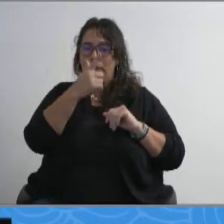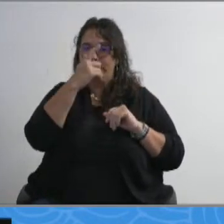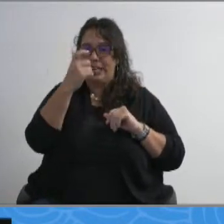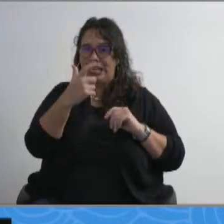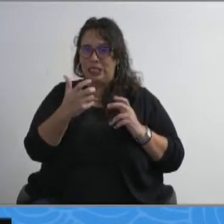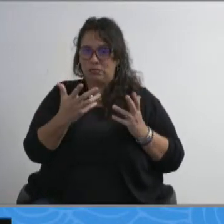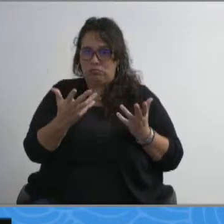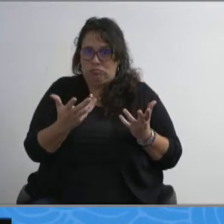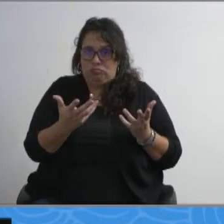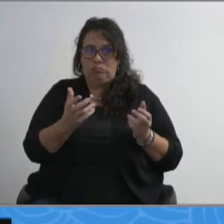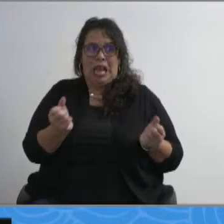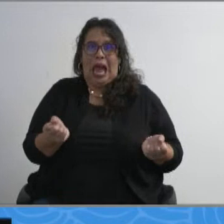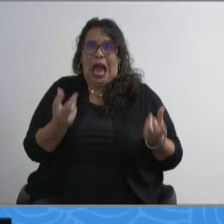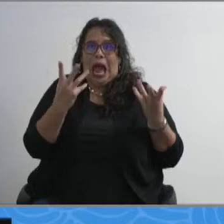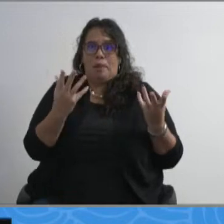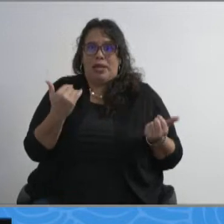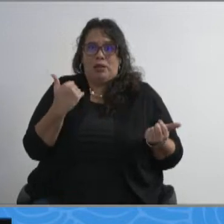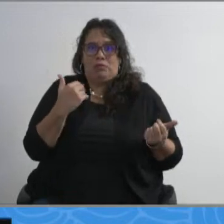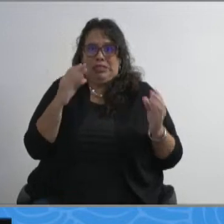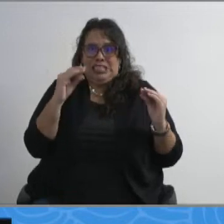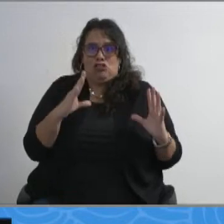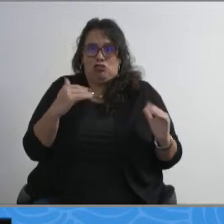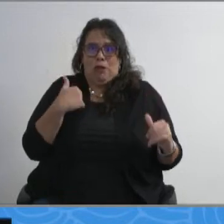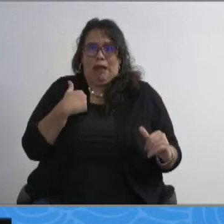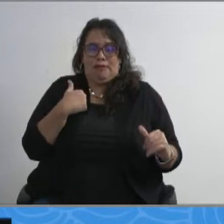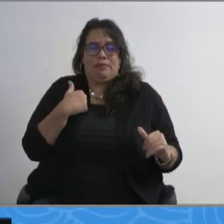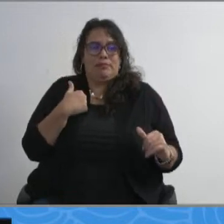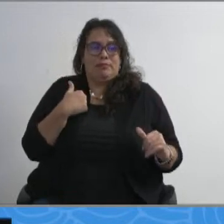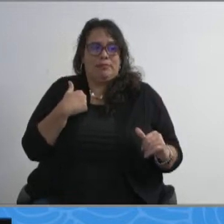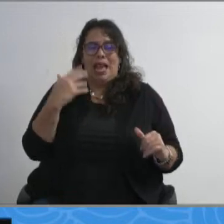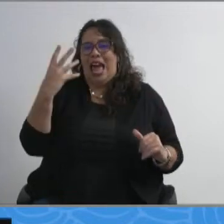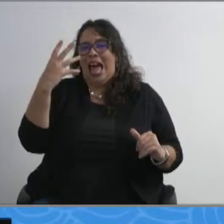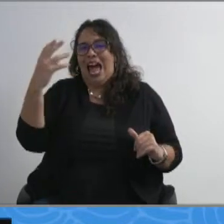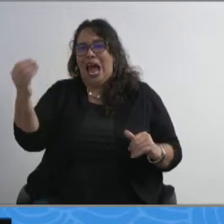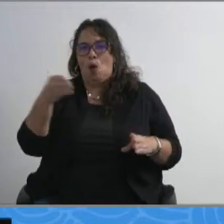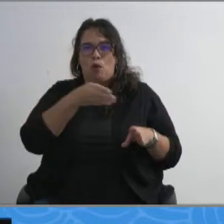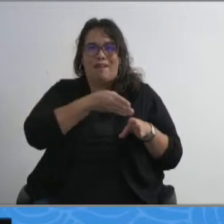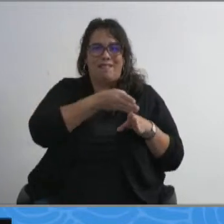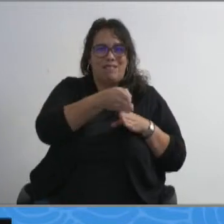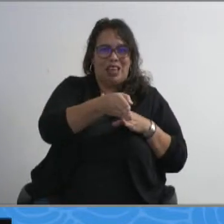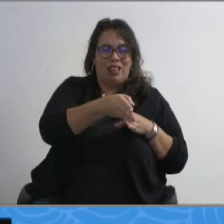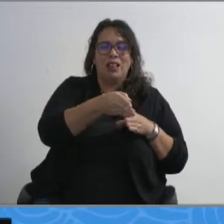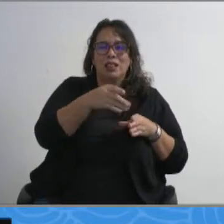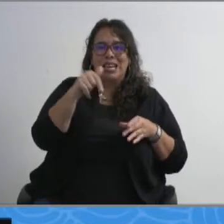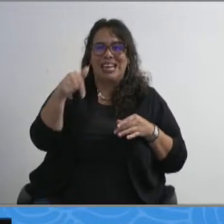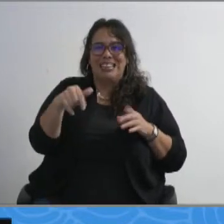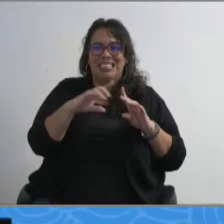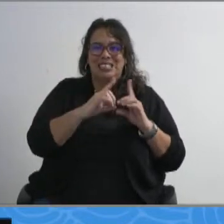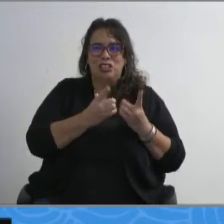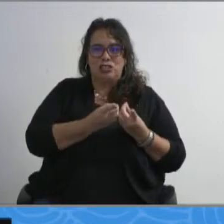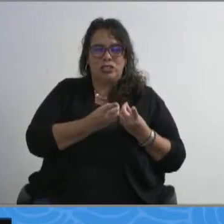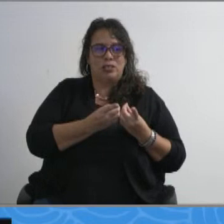how many teachers we have in each of these categories. So, out of field teachers in this district, for teachers holding emergency permits,